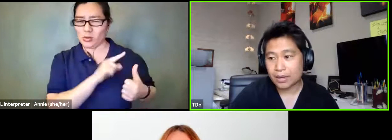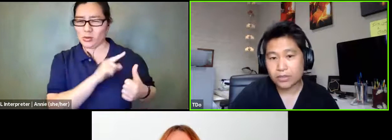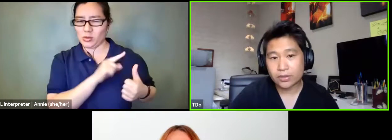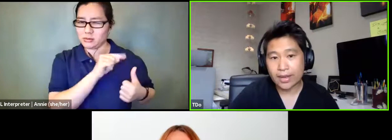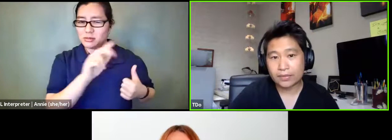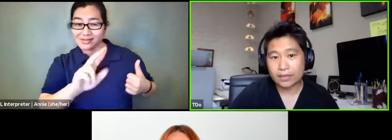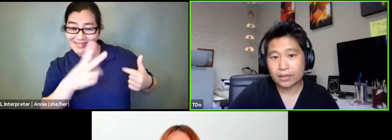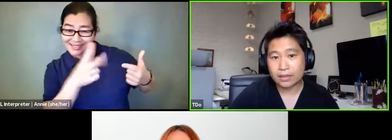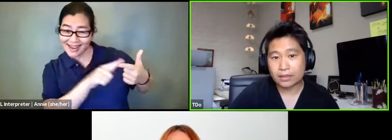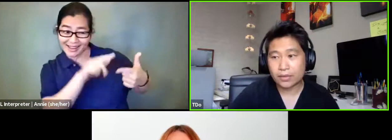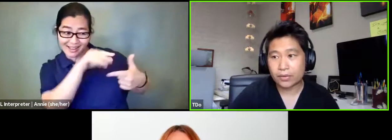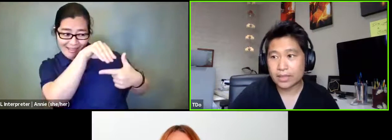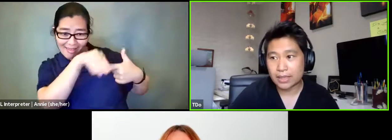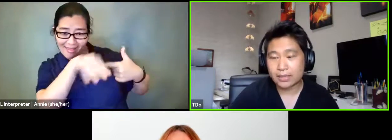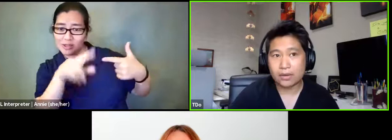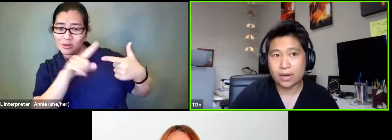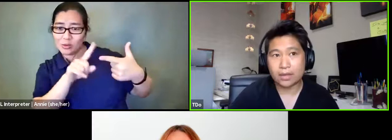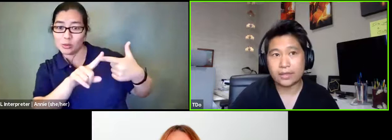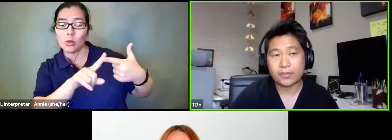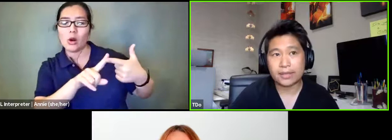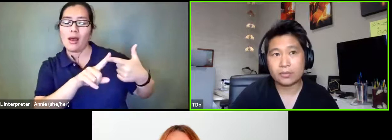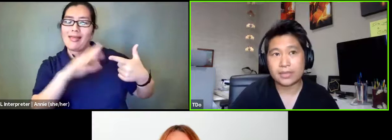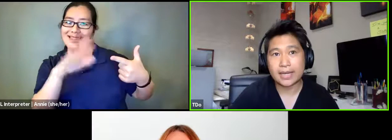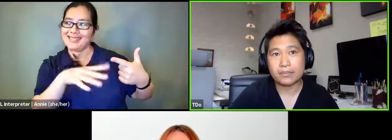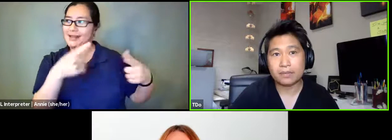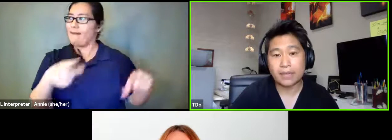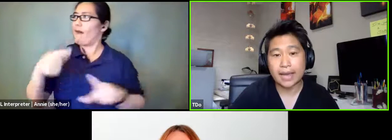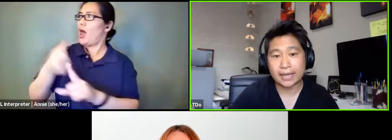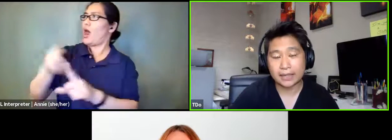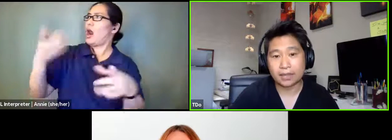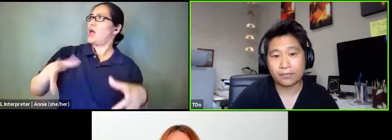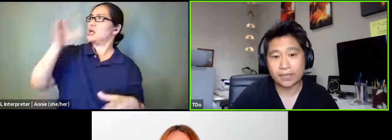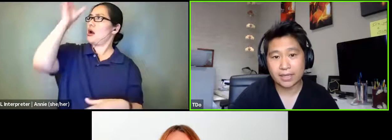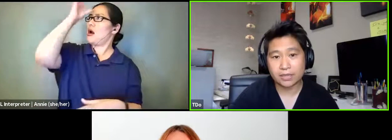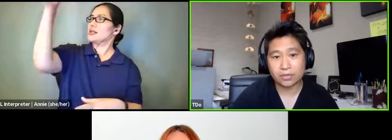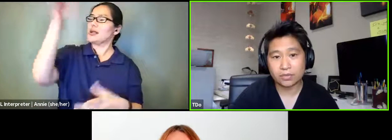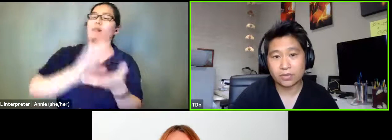And also having - there is another colleague of mine that was having back end conversations with